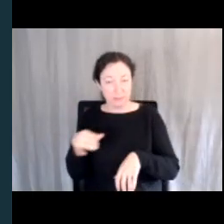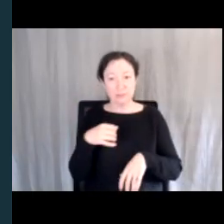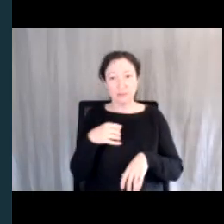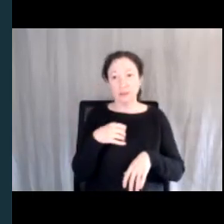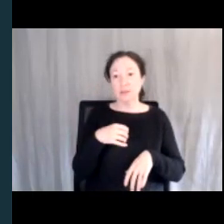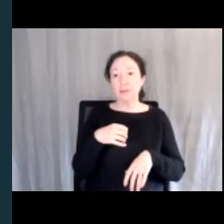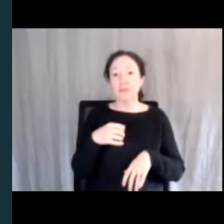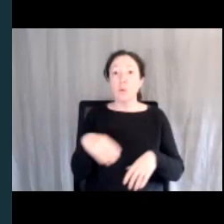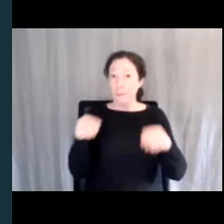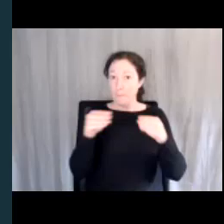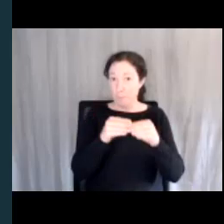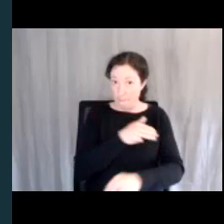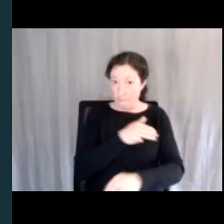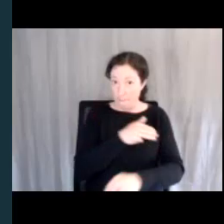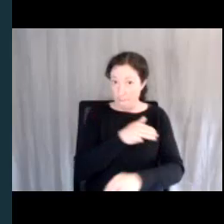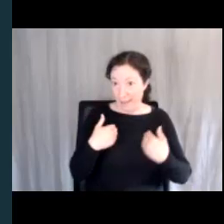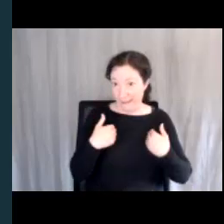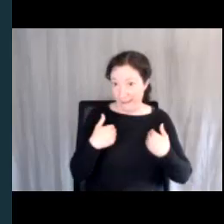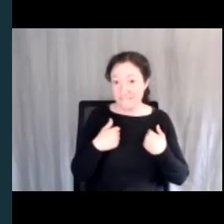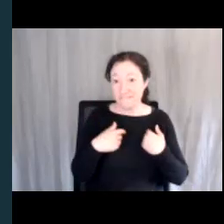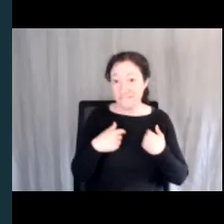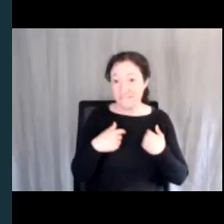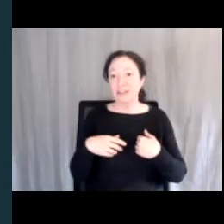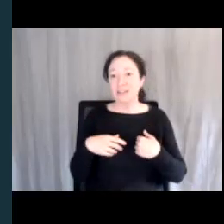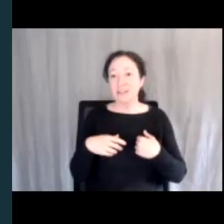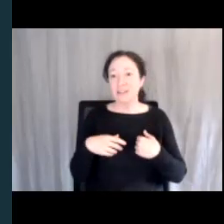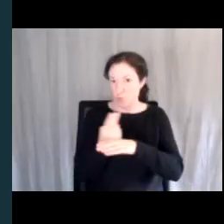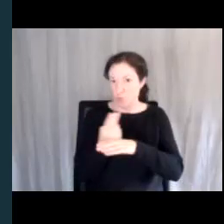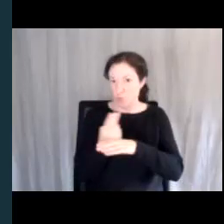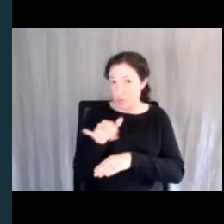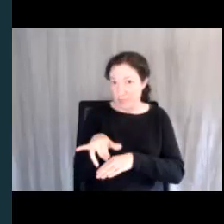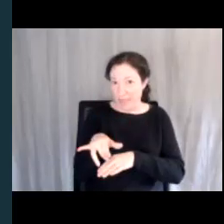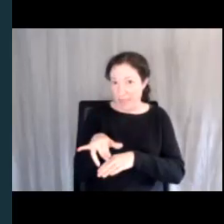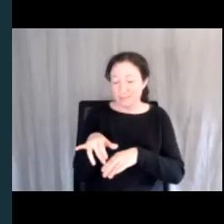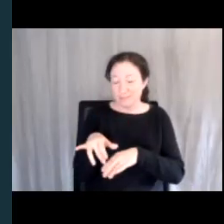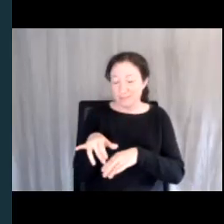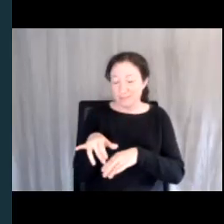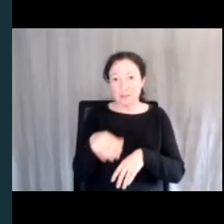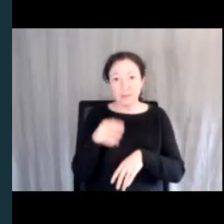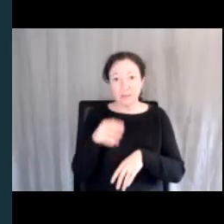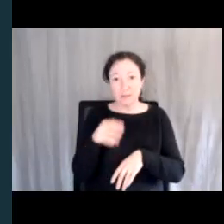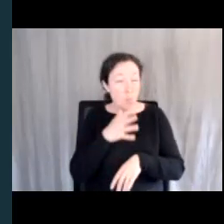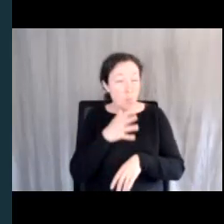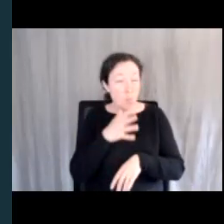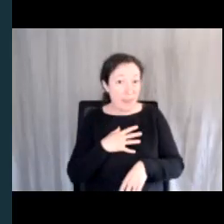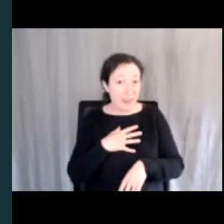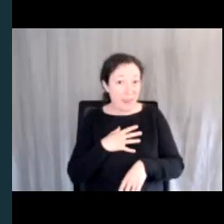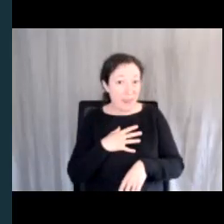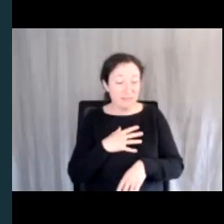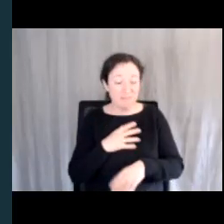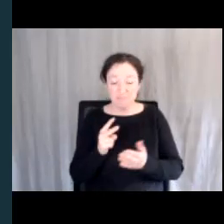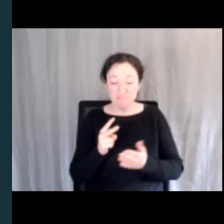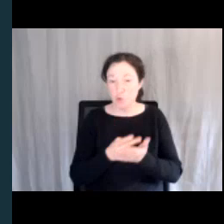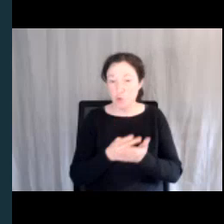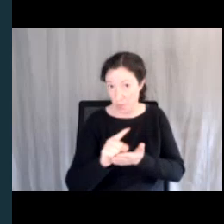So you don't have to do a whole lot actually, women do really well just lifting weights twice a week or just going, walking with a weighted vest.